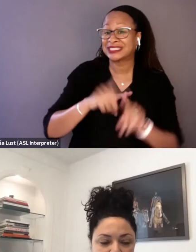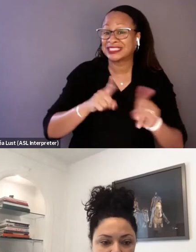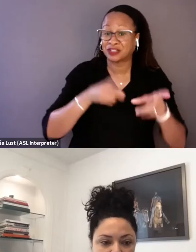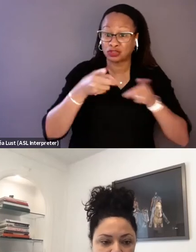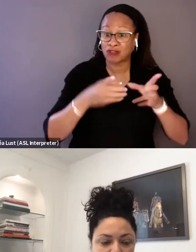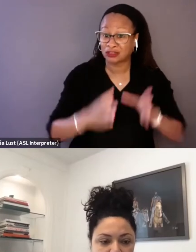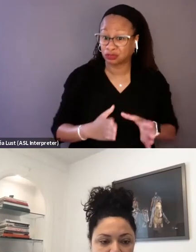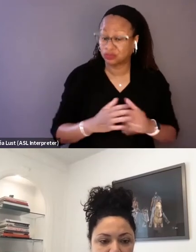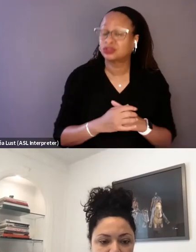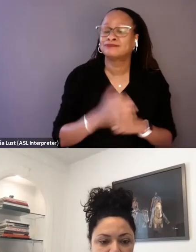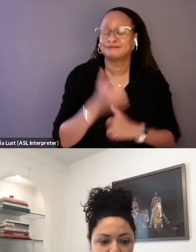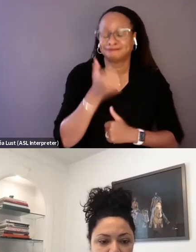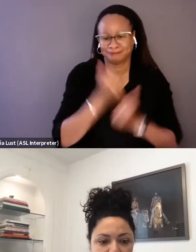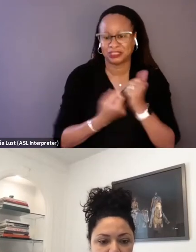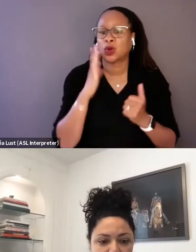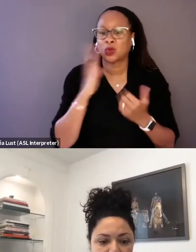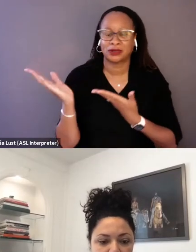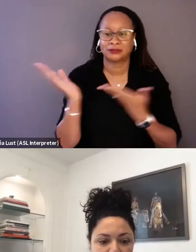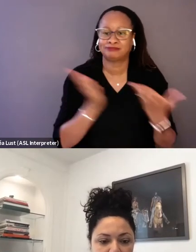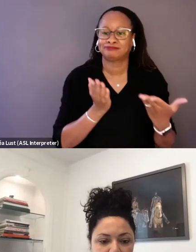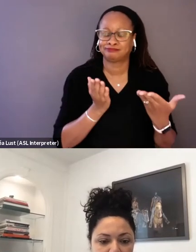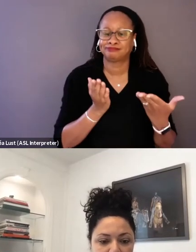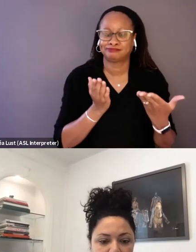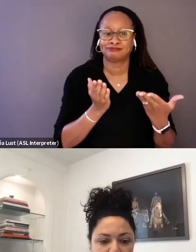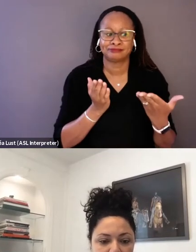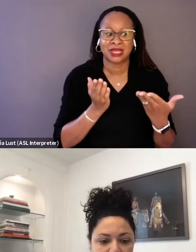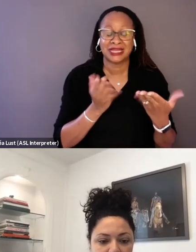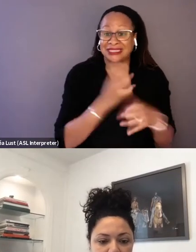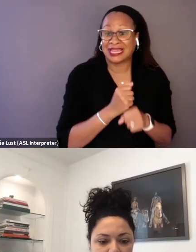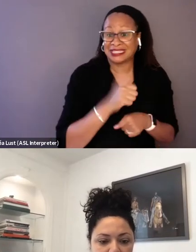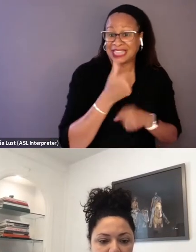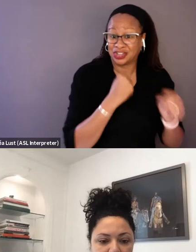and each one will take a decade and make it their own.